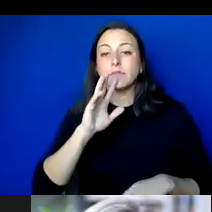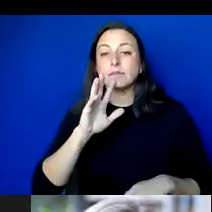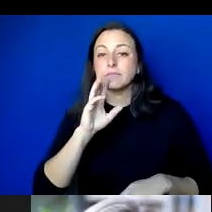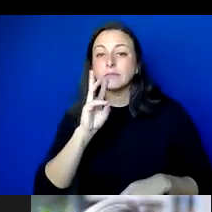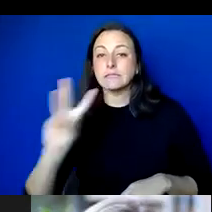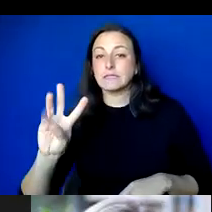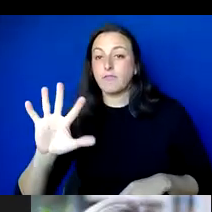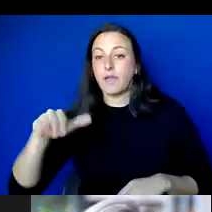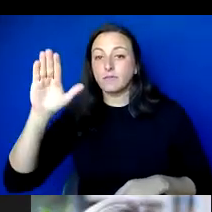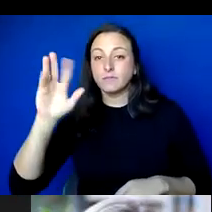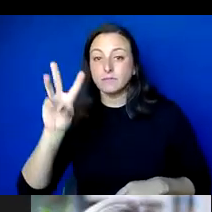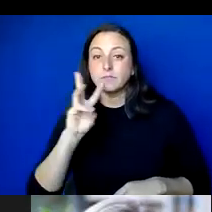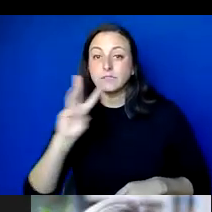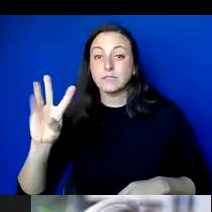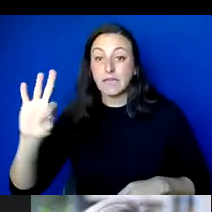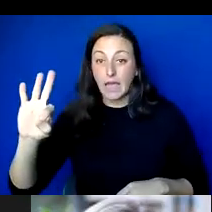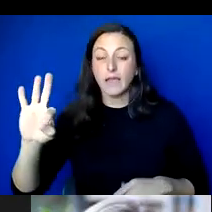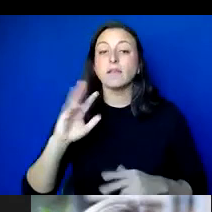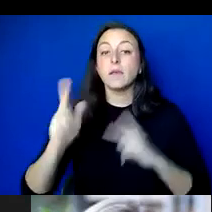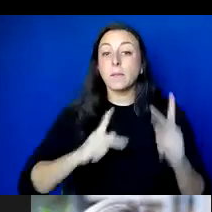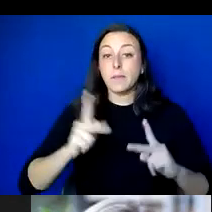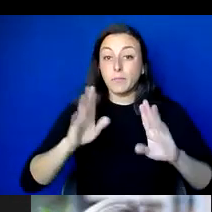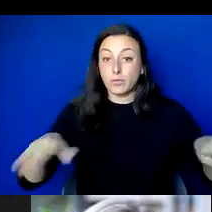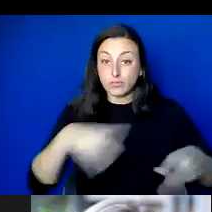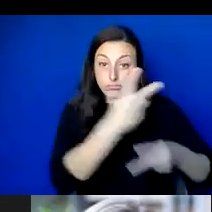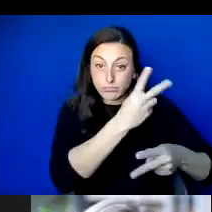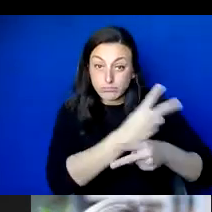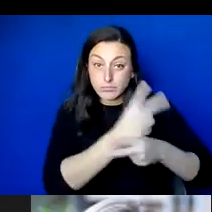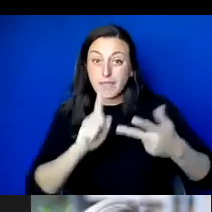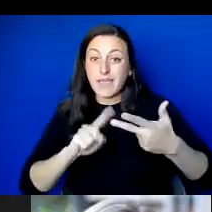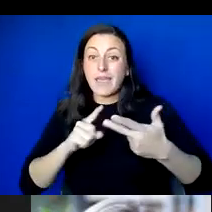child care workers, and then our pre-k through 12 educators and school staff,